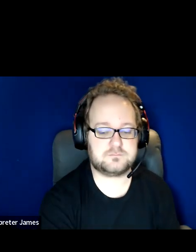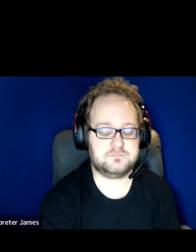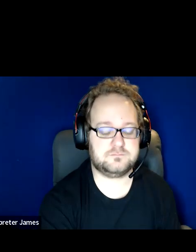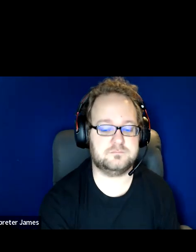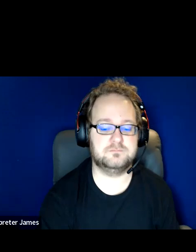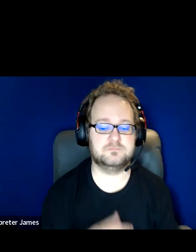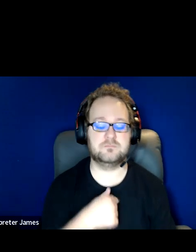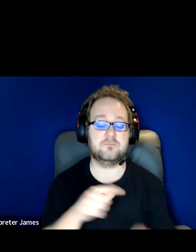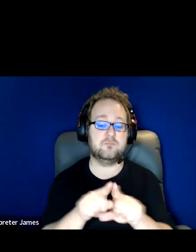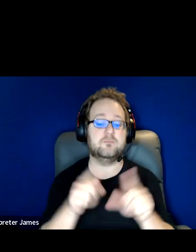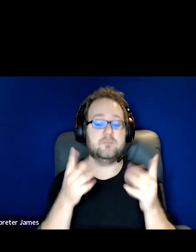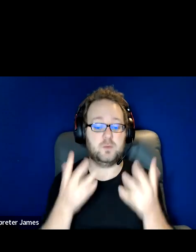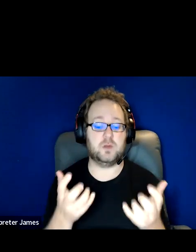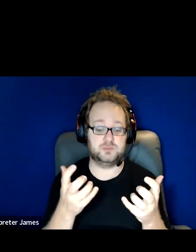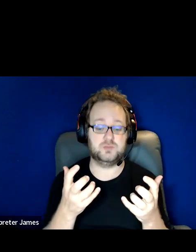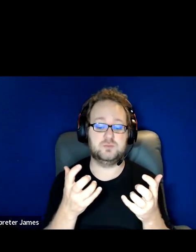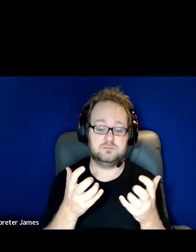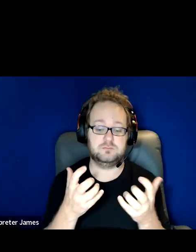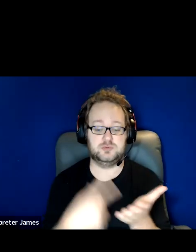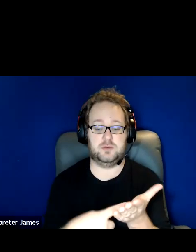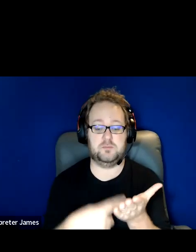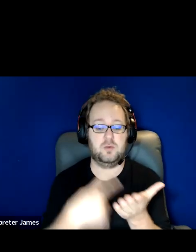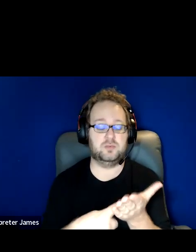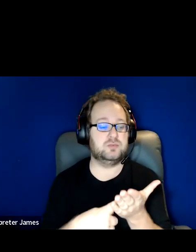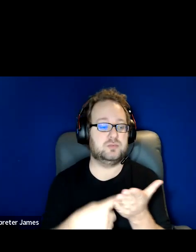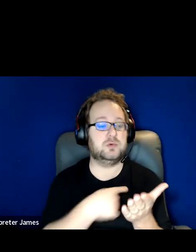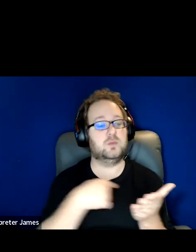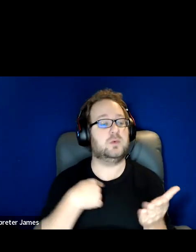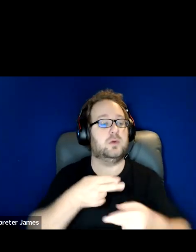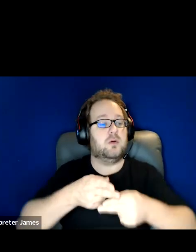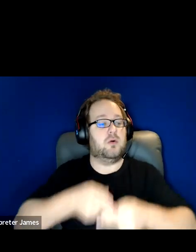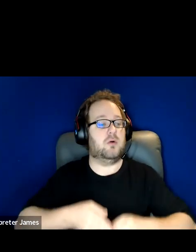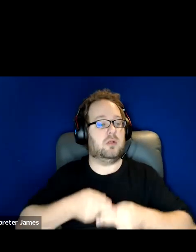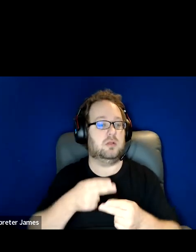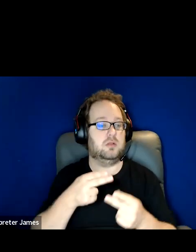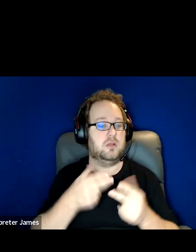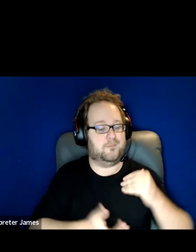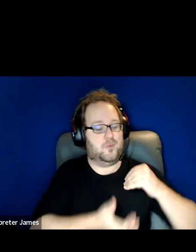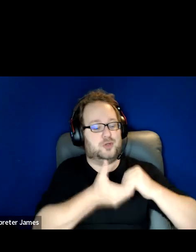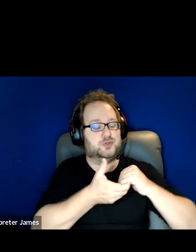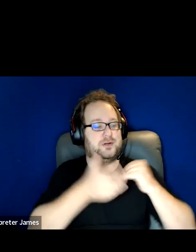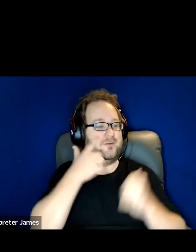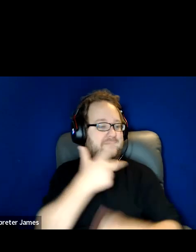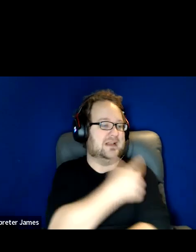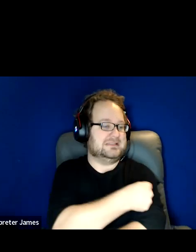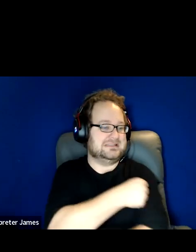. I also want to talk about what we call the partnering for vaccine equity program.